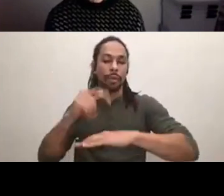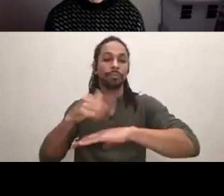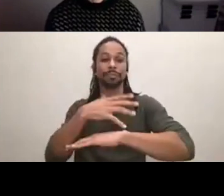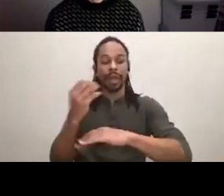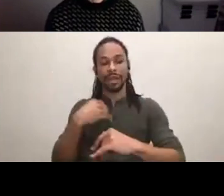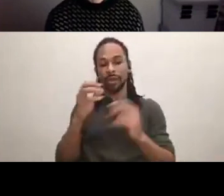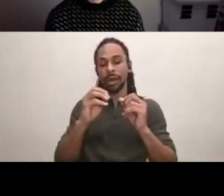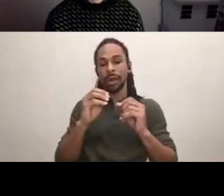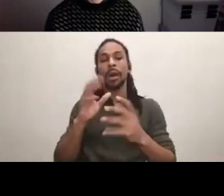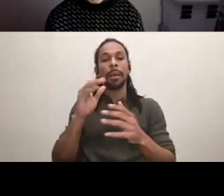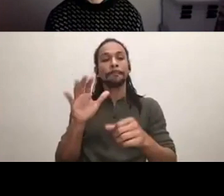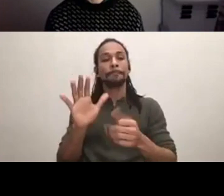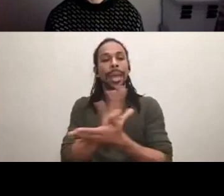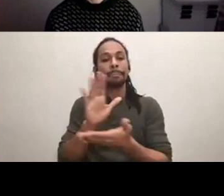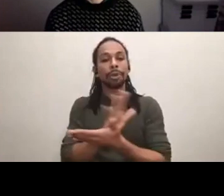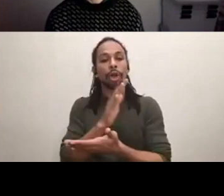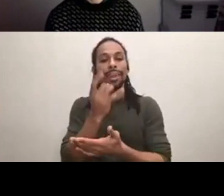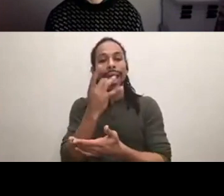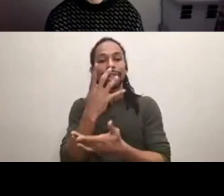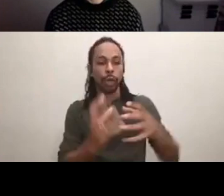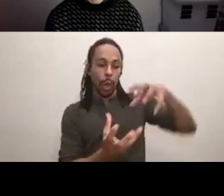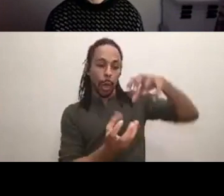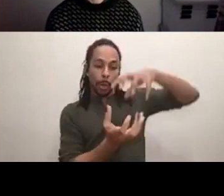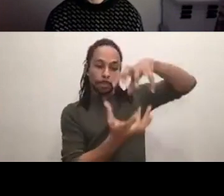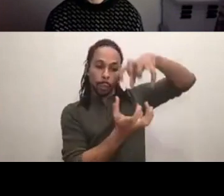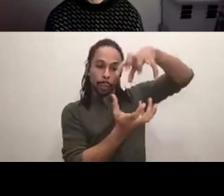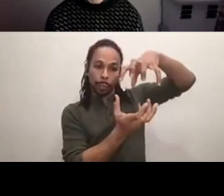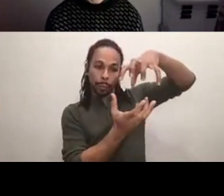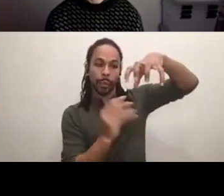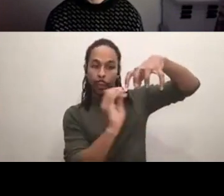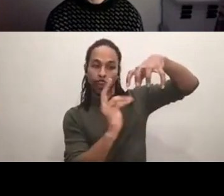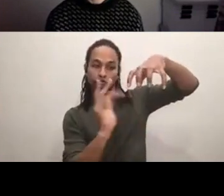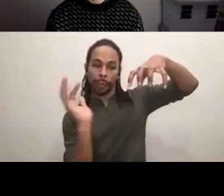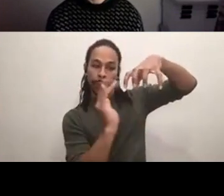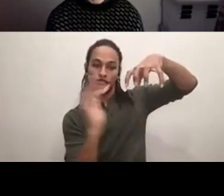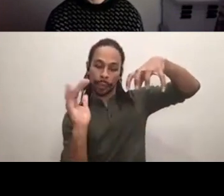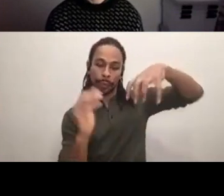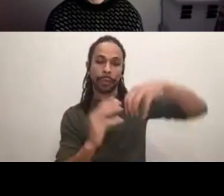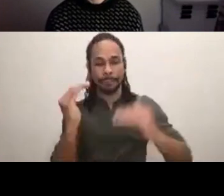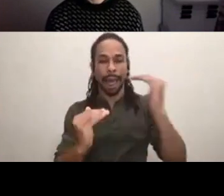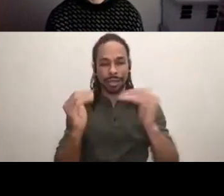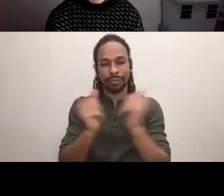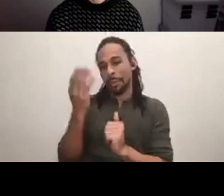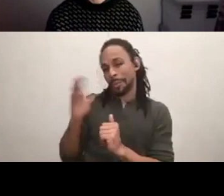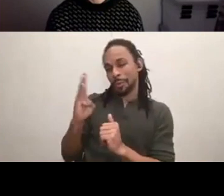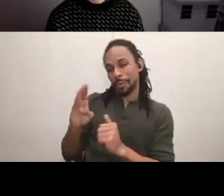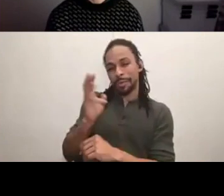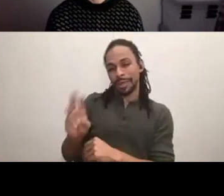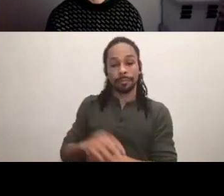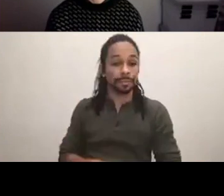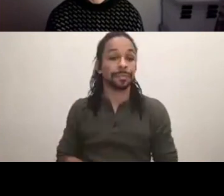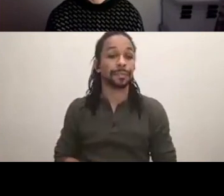typed in a little floret symbol and Jen wrote "this potluck experience is ASMR for me. Thank